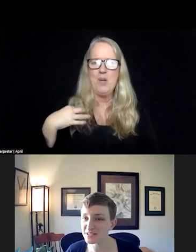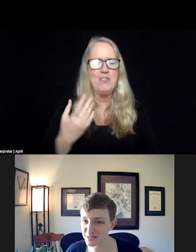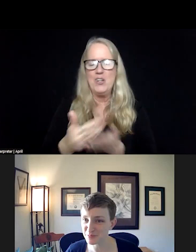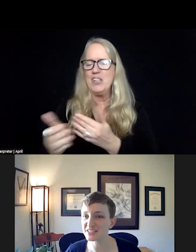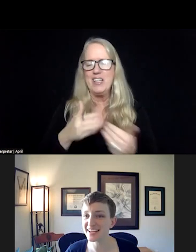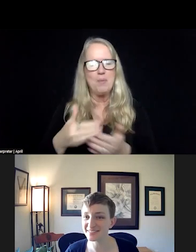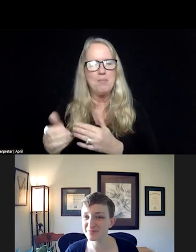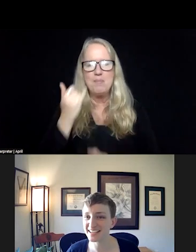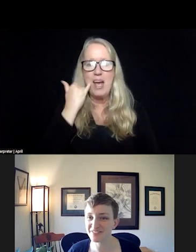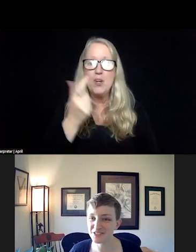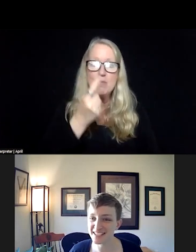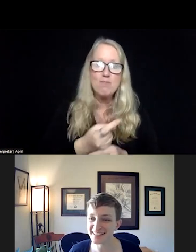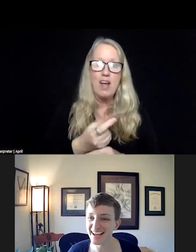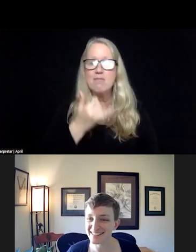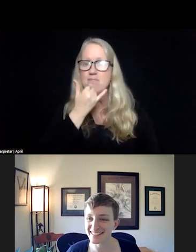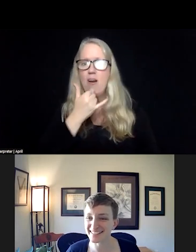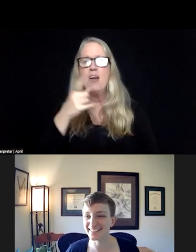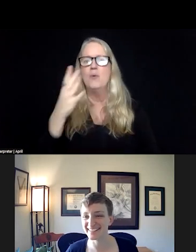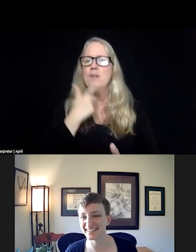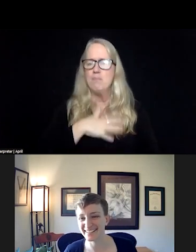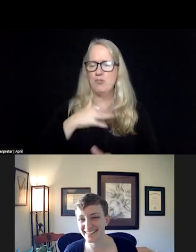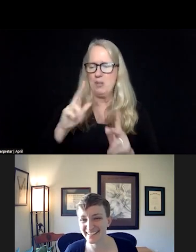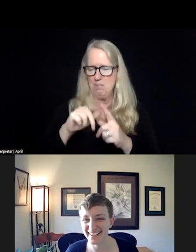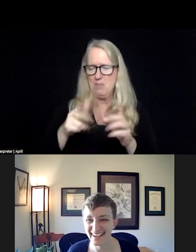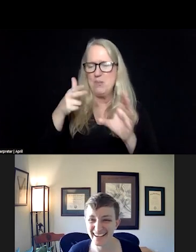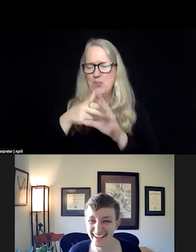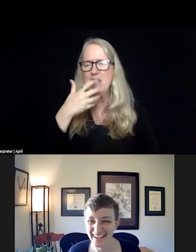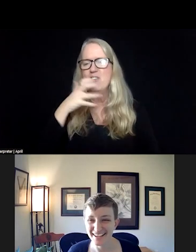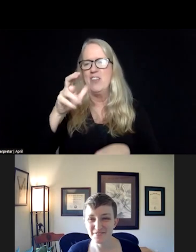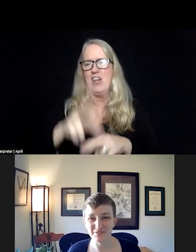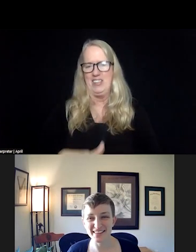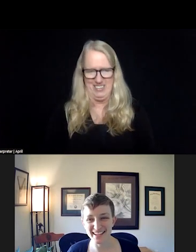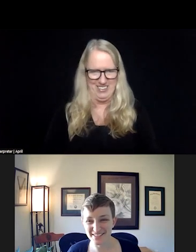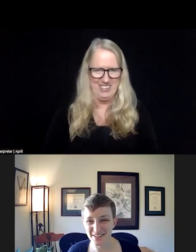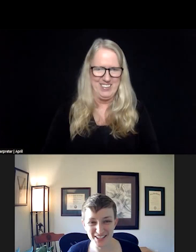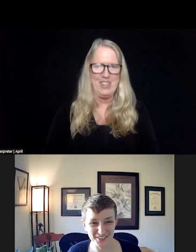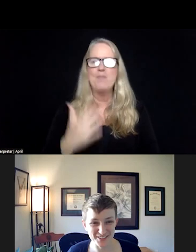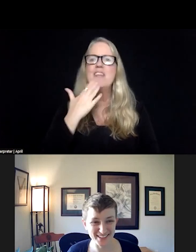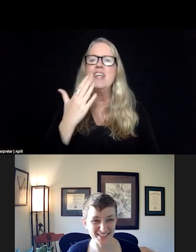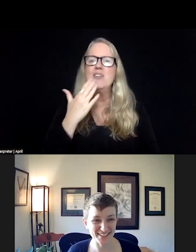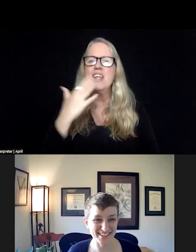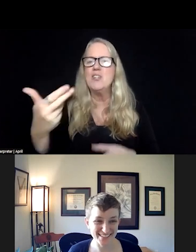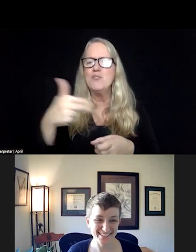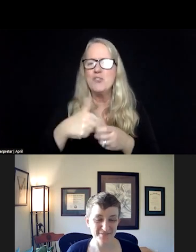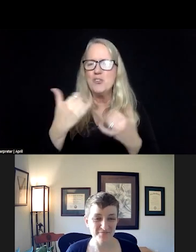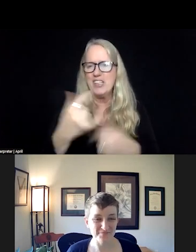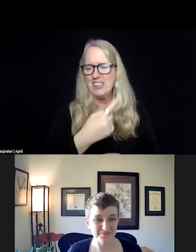WE JUST APPRECIATE FOLKS BEING IN THE HOT SEAT. THANK YOU FOR JOINING US. ALL RIGHT.